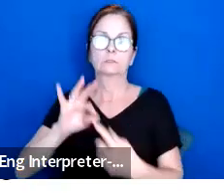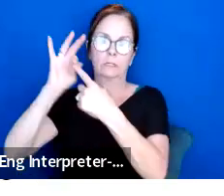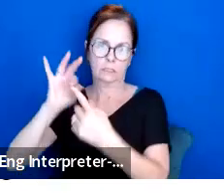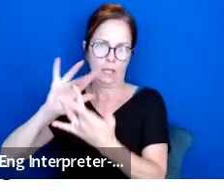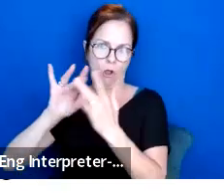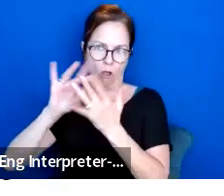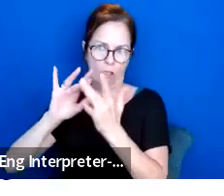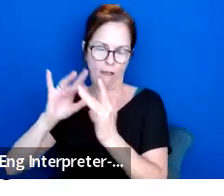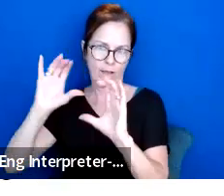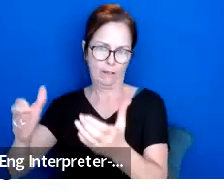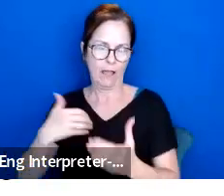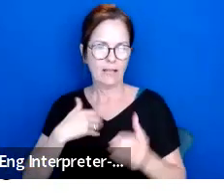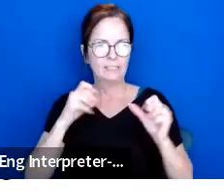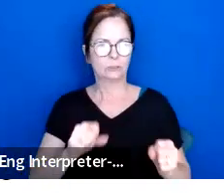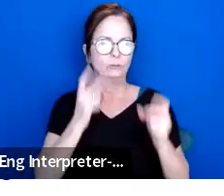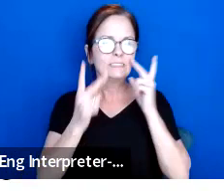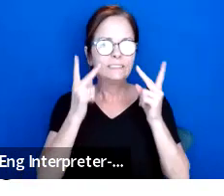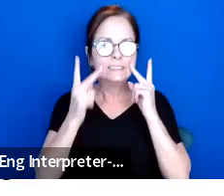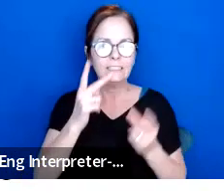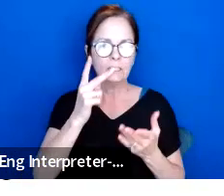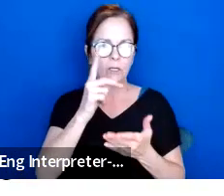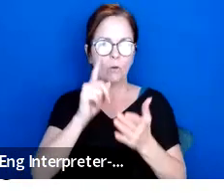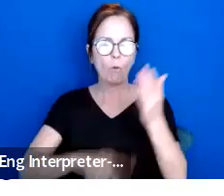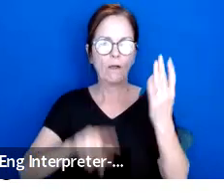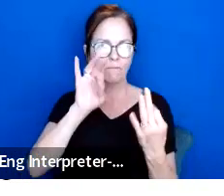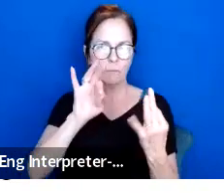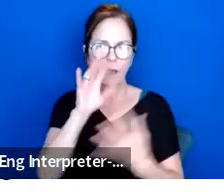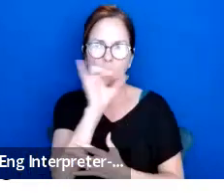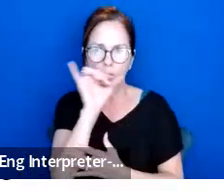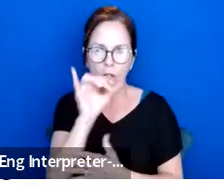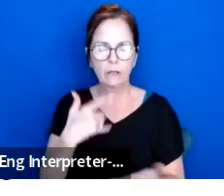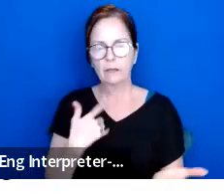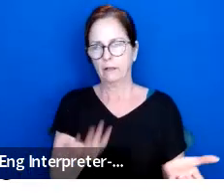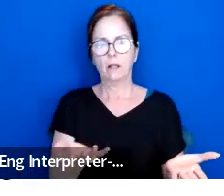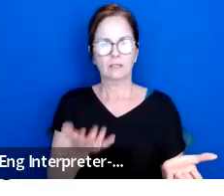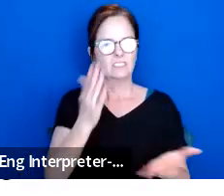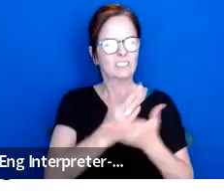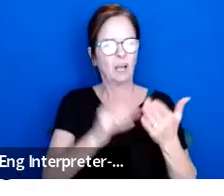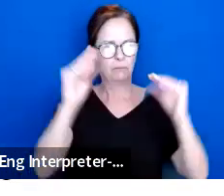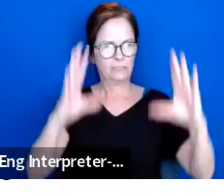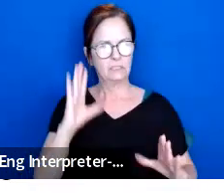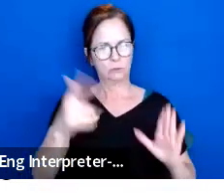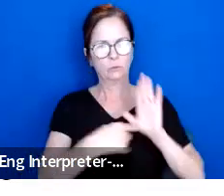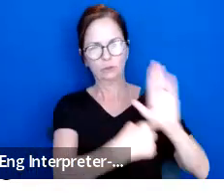So some folks will give sample feedback that they gave for an ASII. Sometimes they may walk the, when you do the walkthrough of your class.